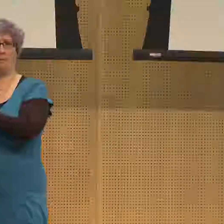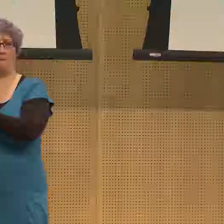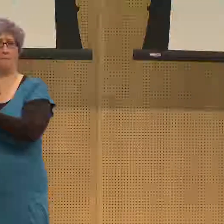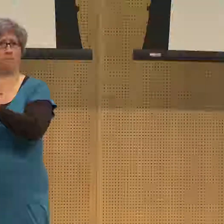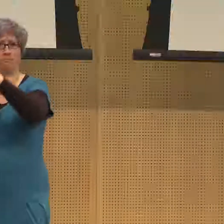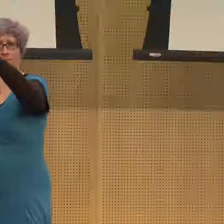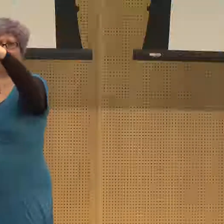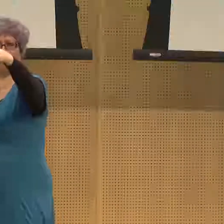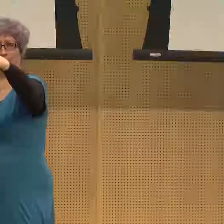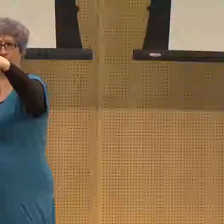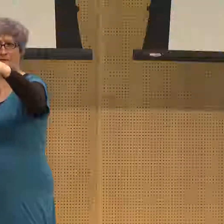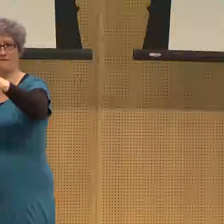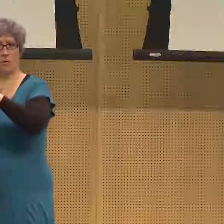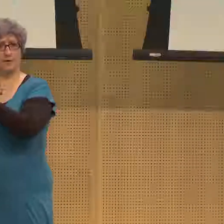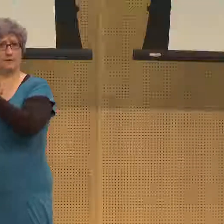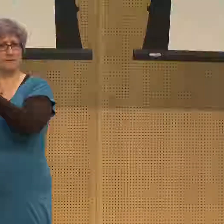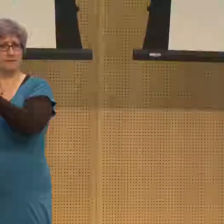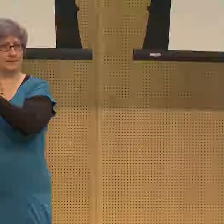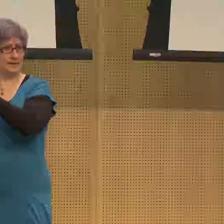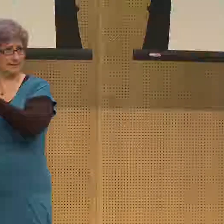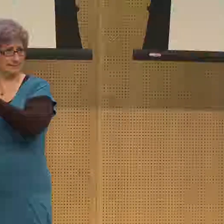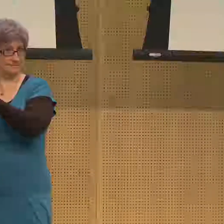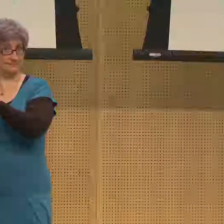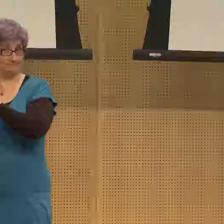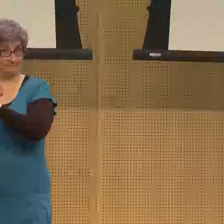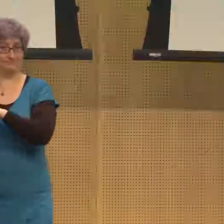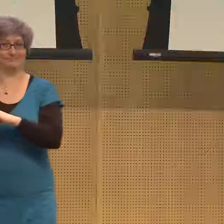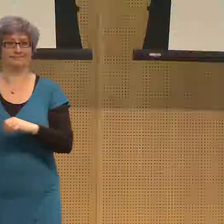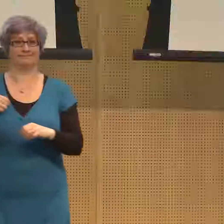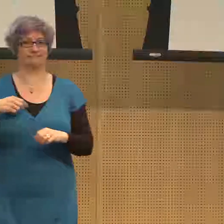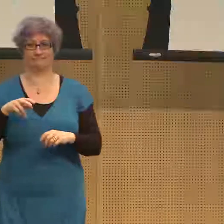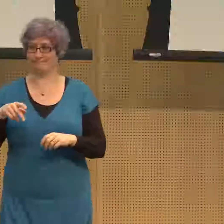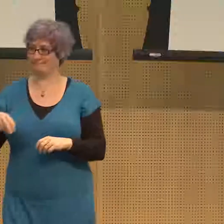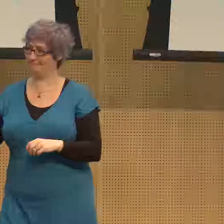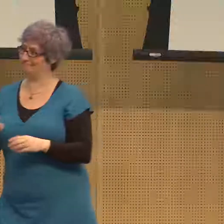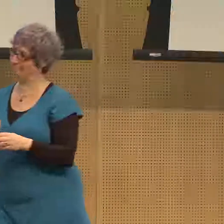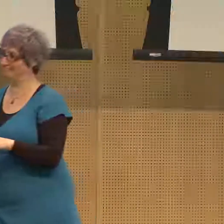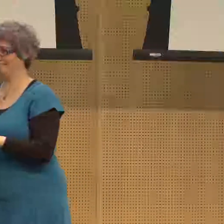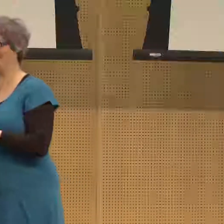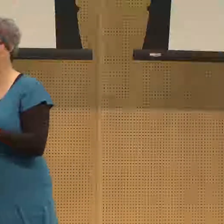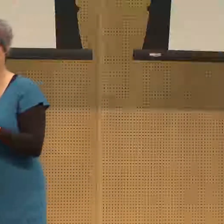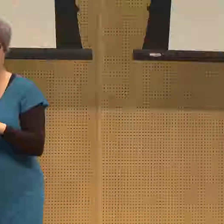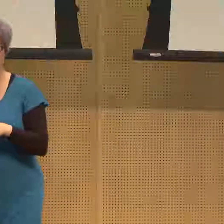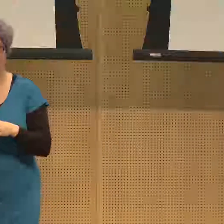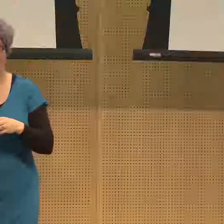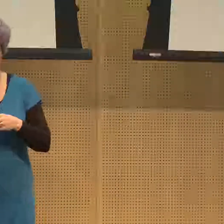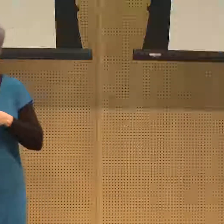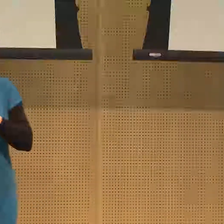My high school had a detached mobile home for the guidance counselors.